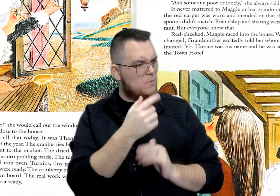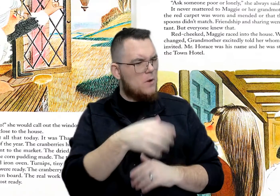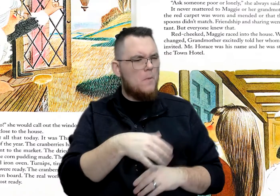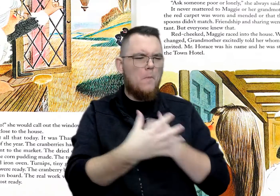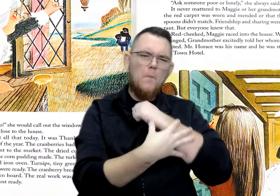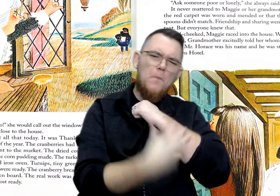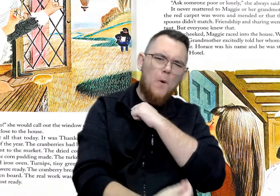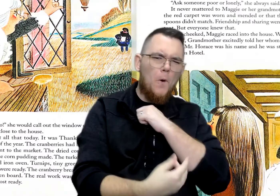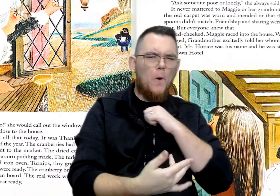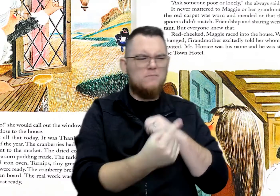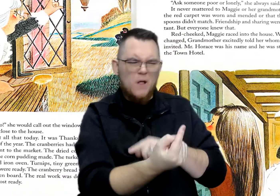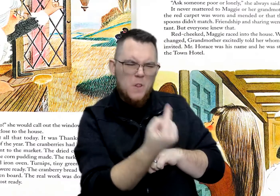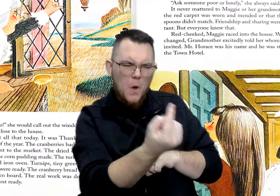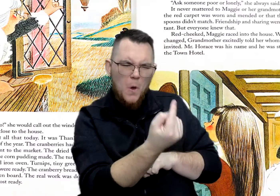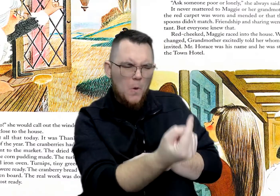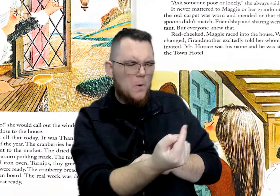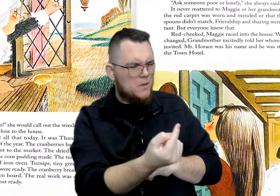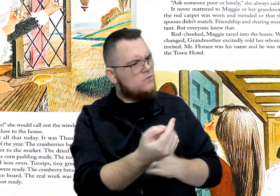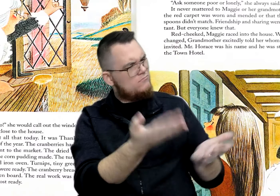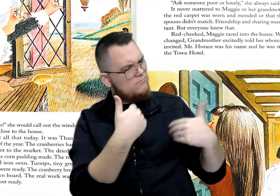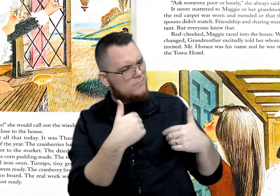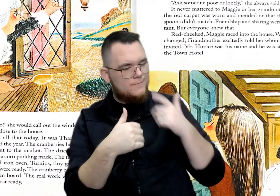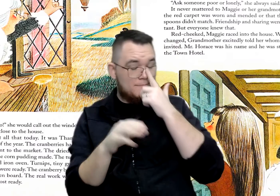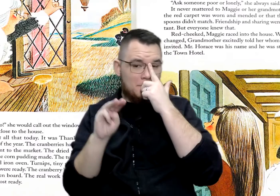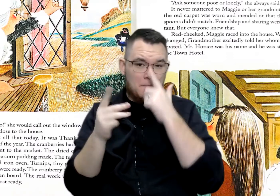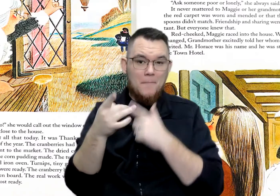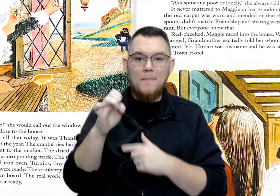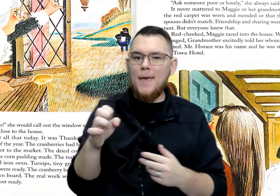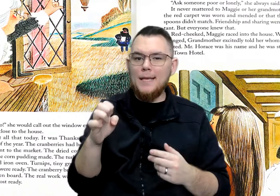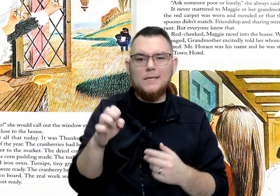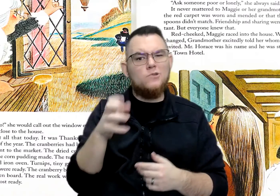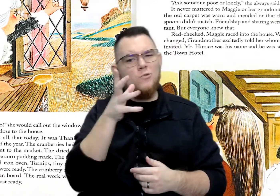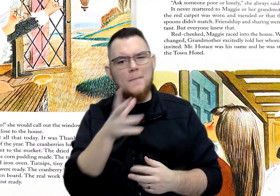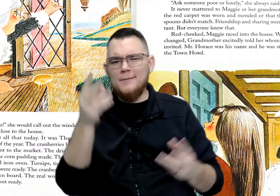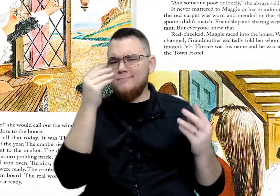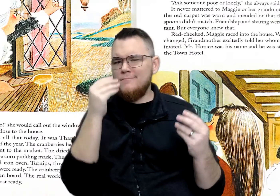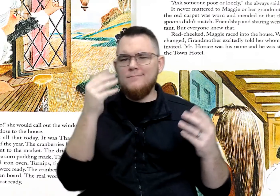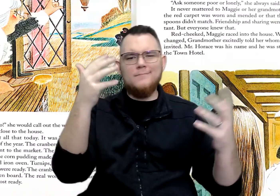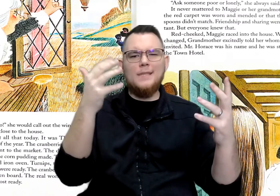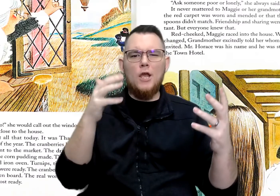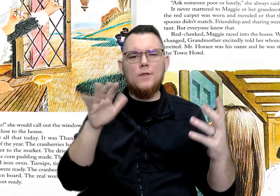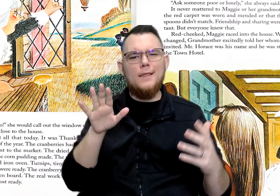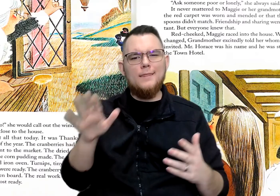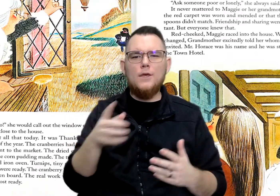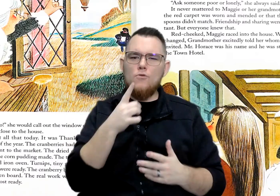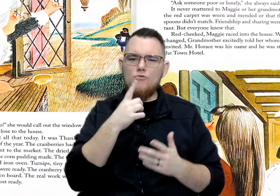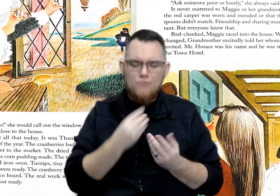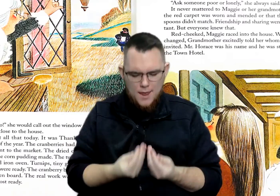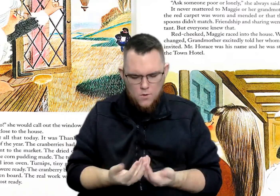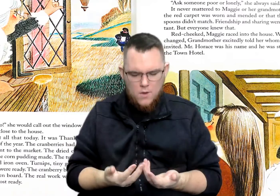It never mattered to Maggie or her grandmother that the red carpet was worn and mended or